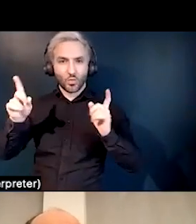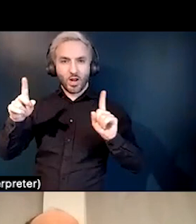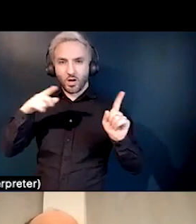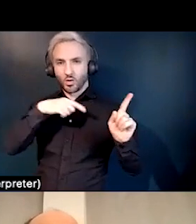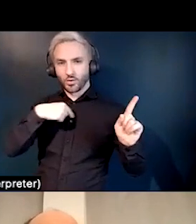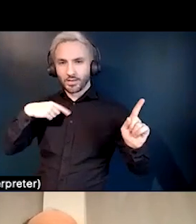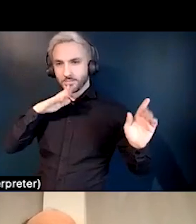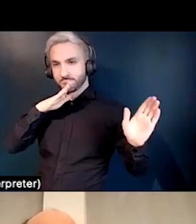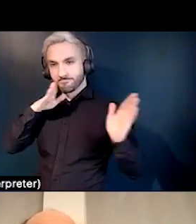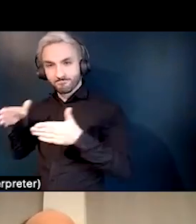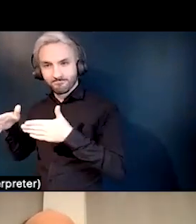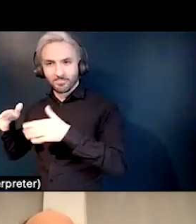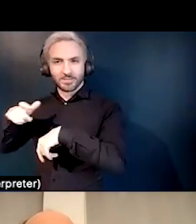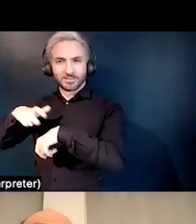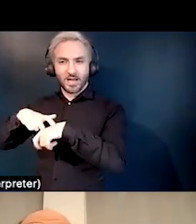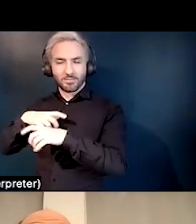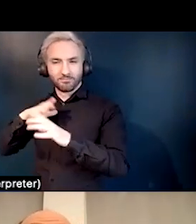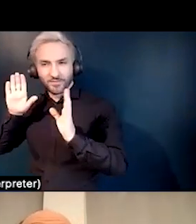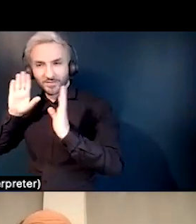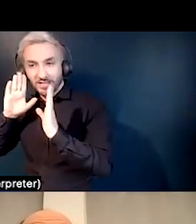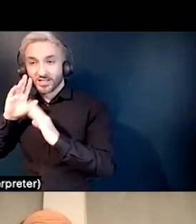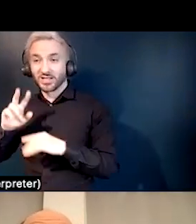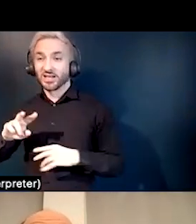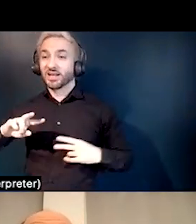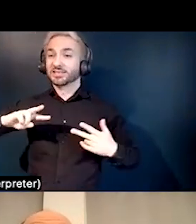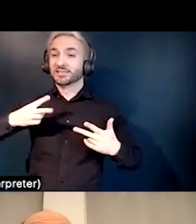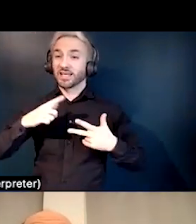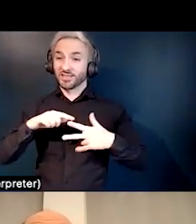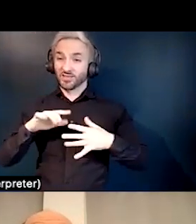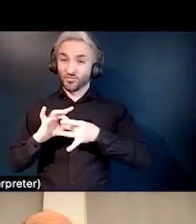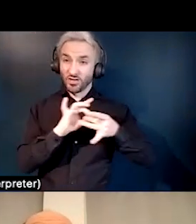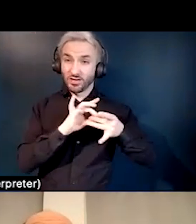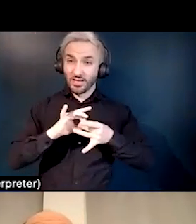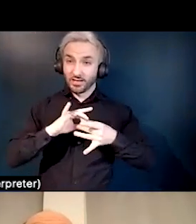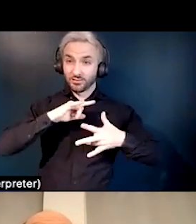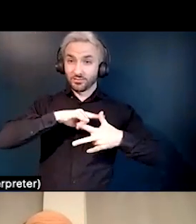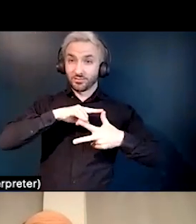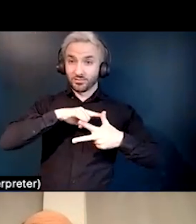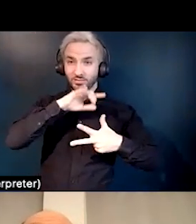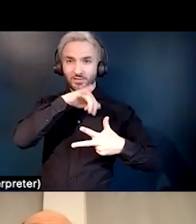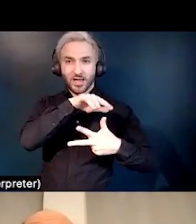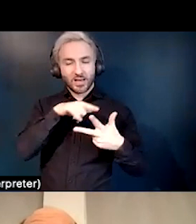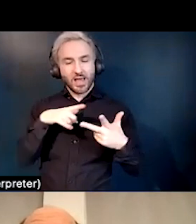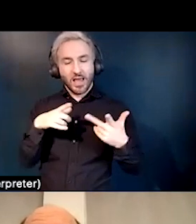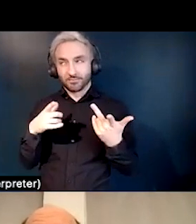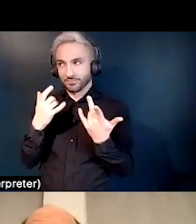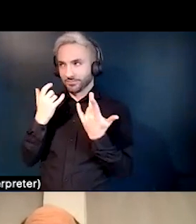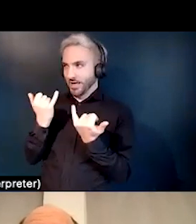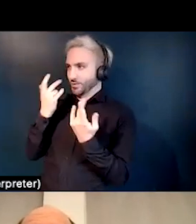The second corollary to that, and it's certainly become more true as the physical cost of books has